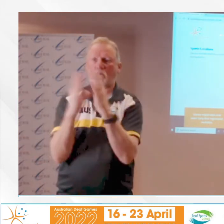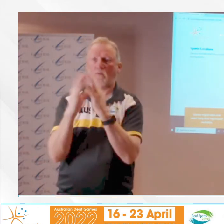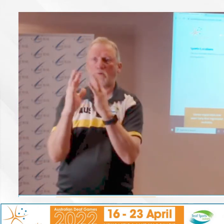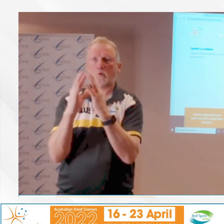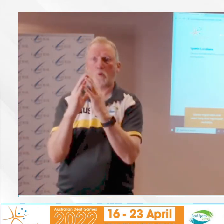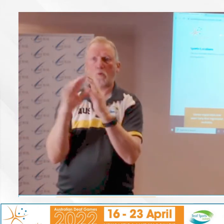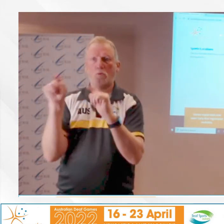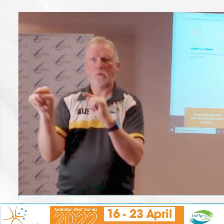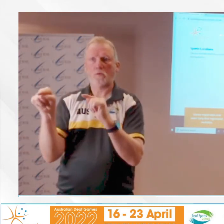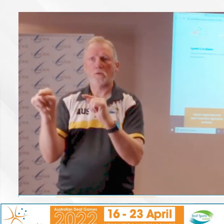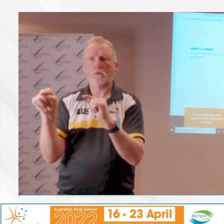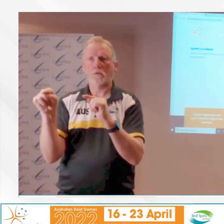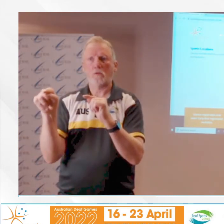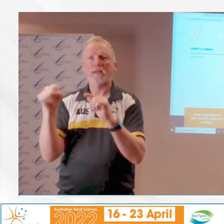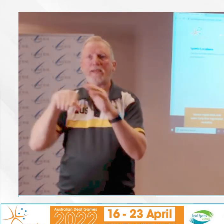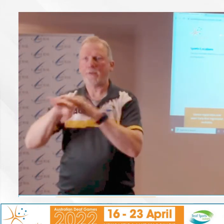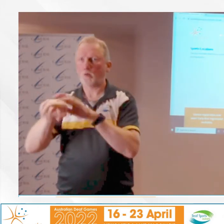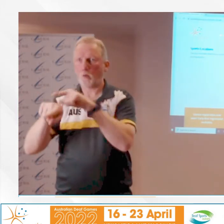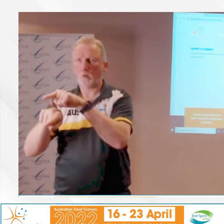but thoughts will seem to arrival with five side